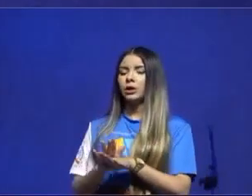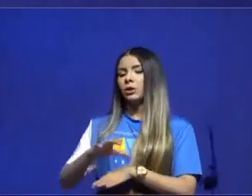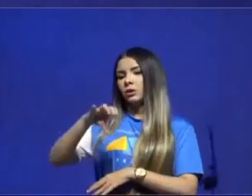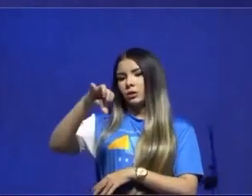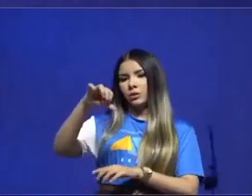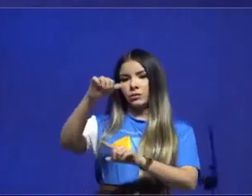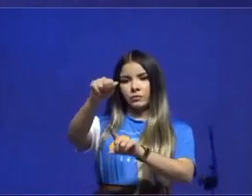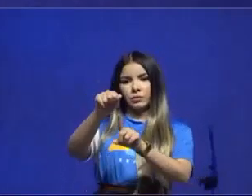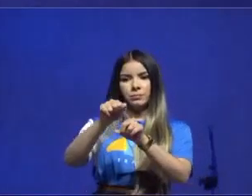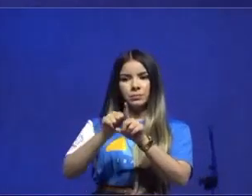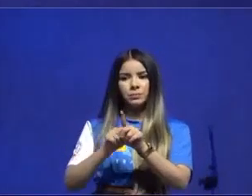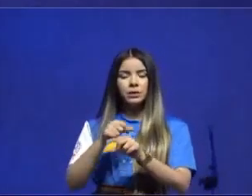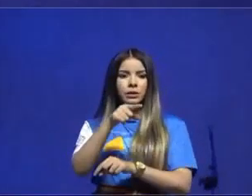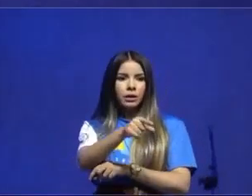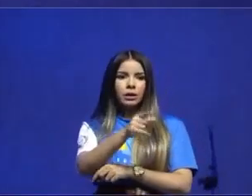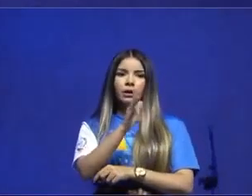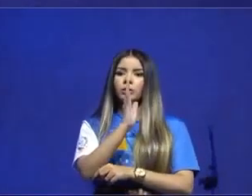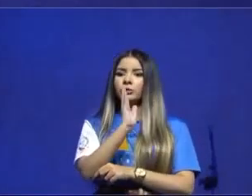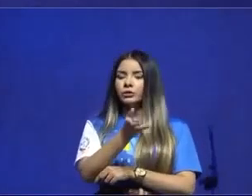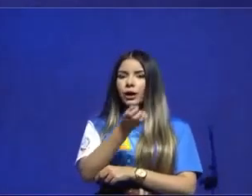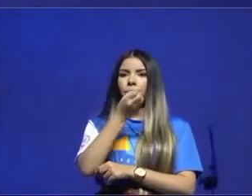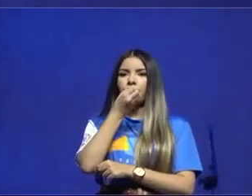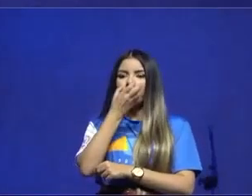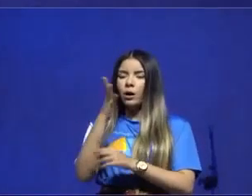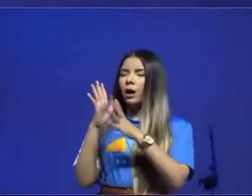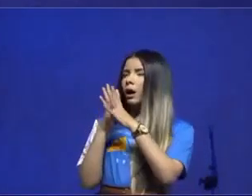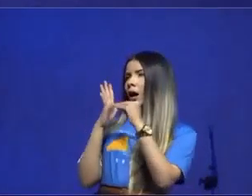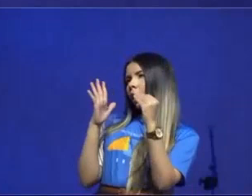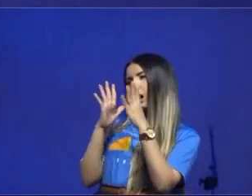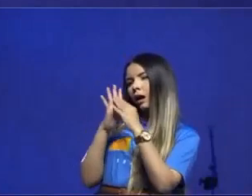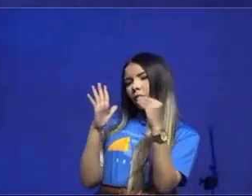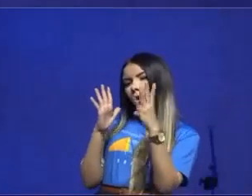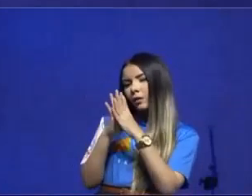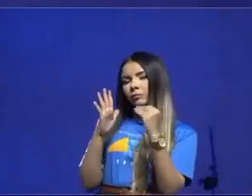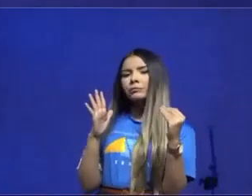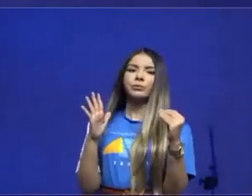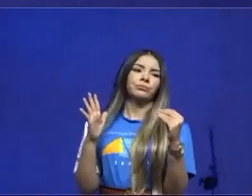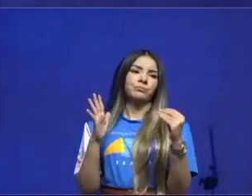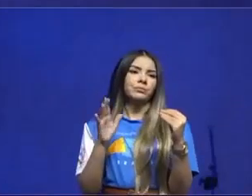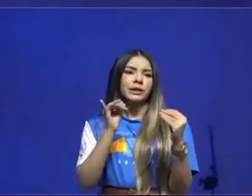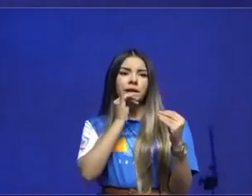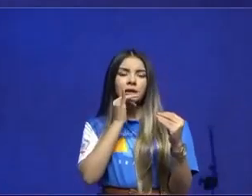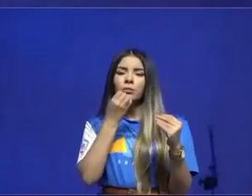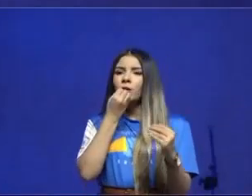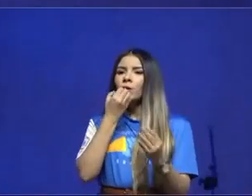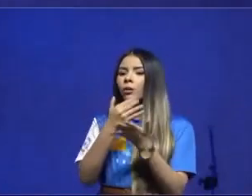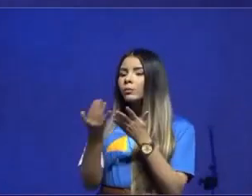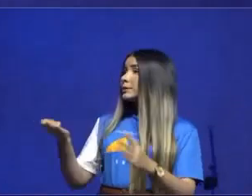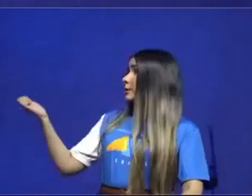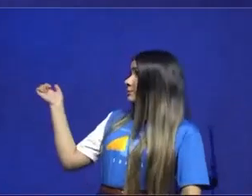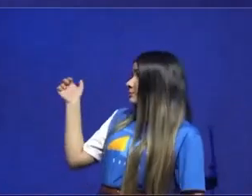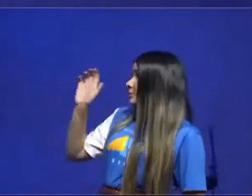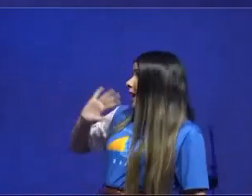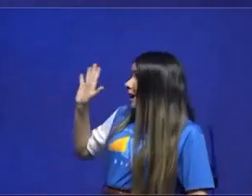is already supposed to have a good imitation capacity, which is to start saying goodbye, start clapping your hands, making a